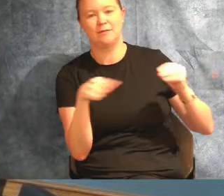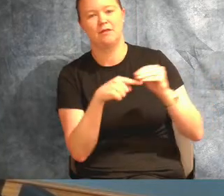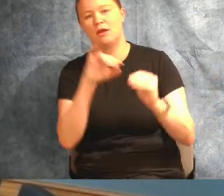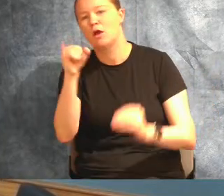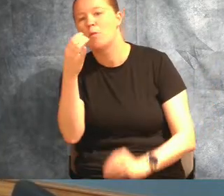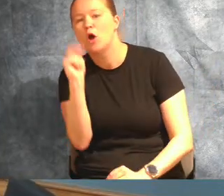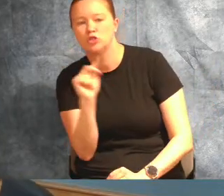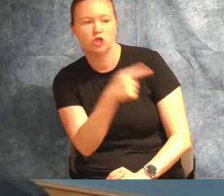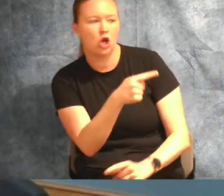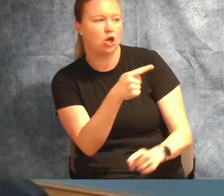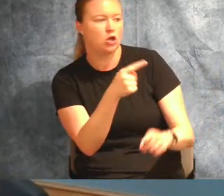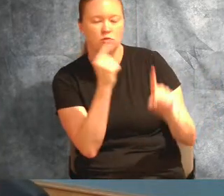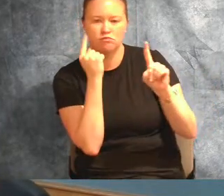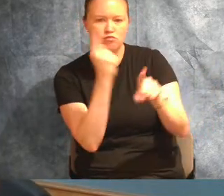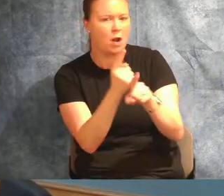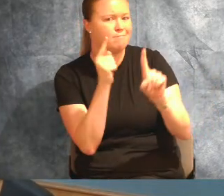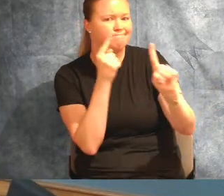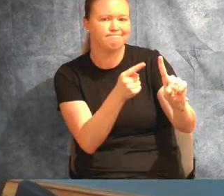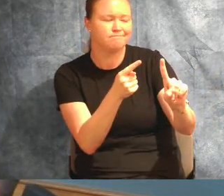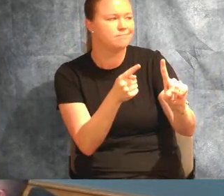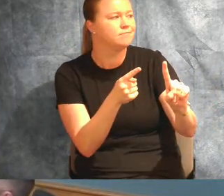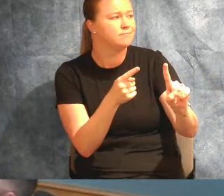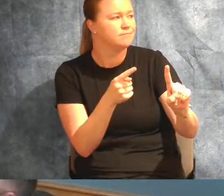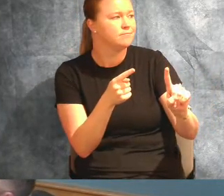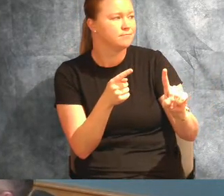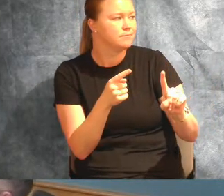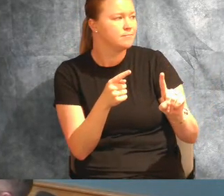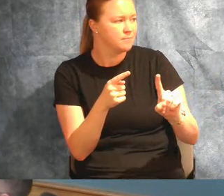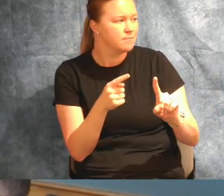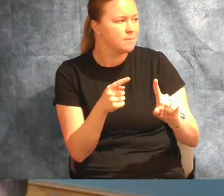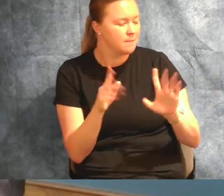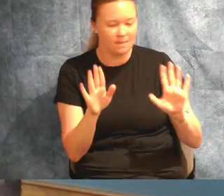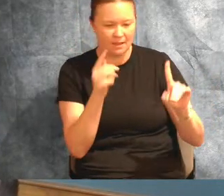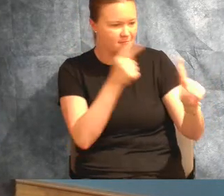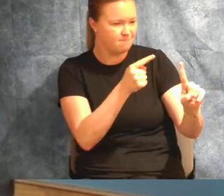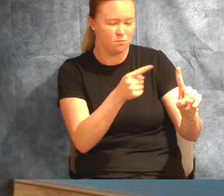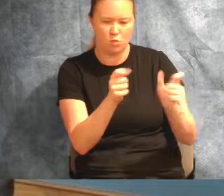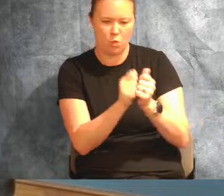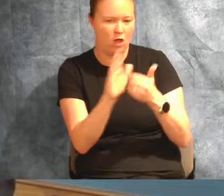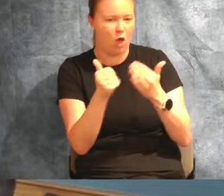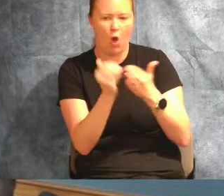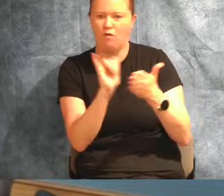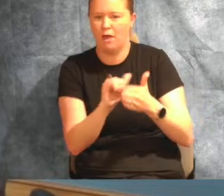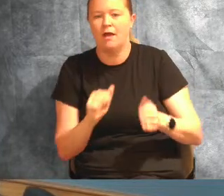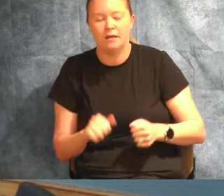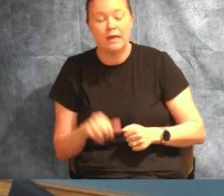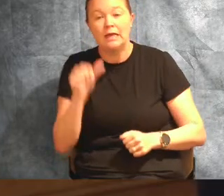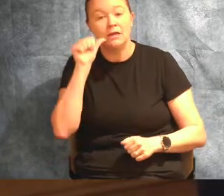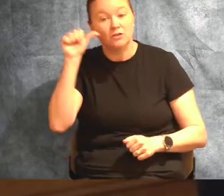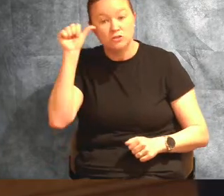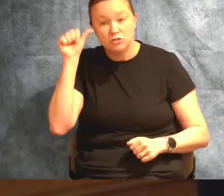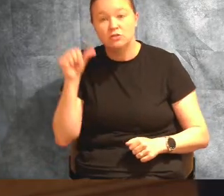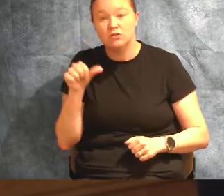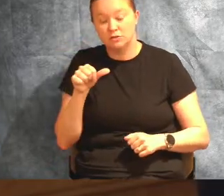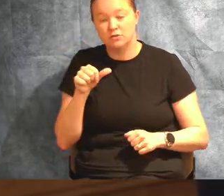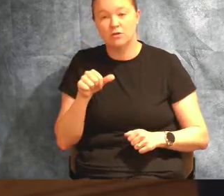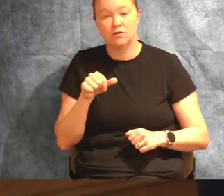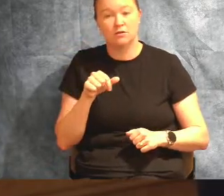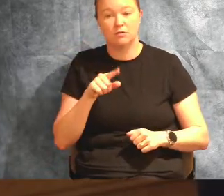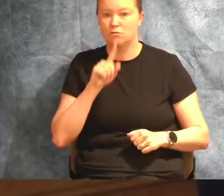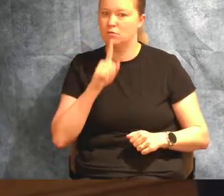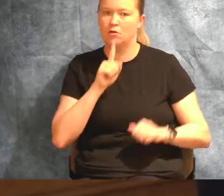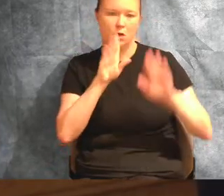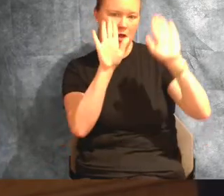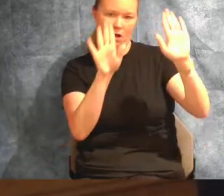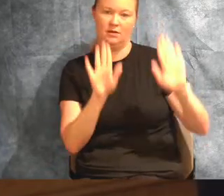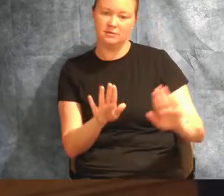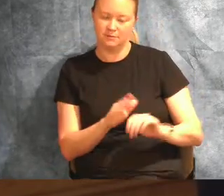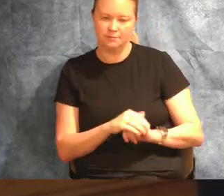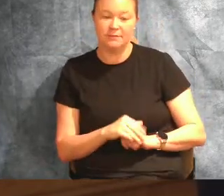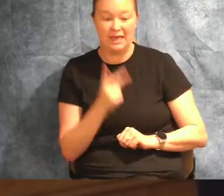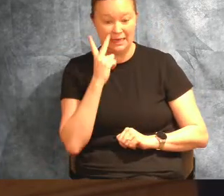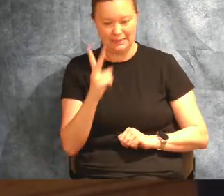were right on target. I just say ditto to all of that. yesterday was just awesome. and to see John